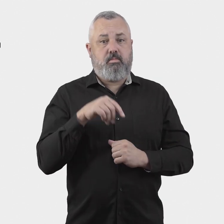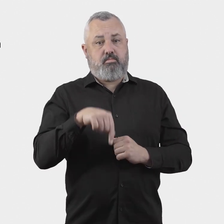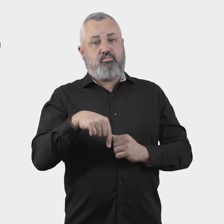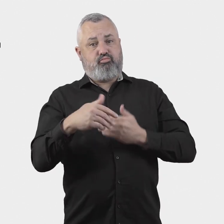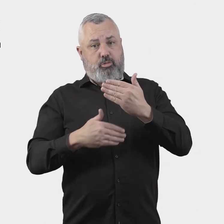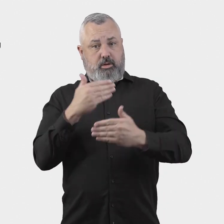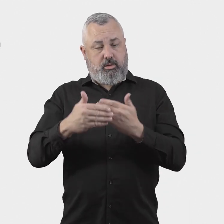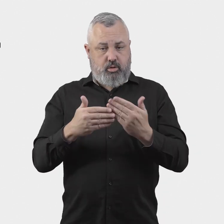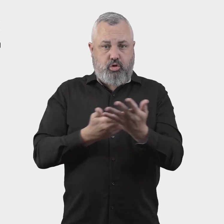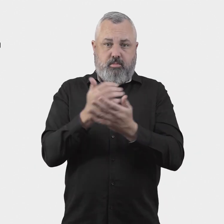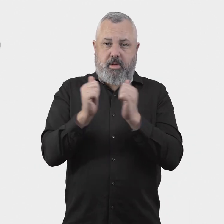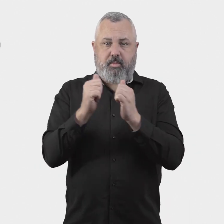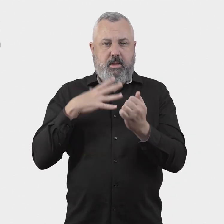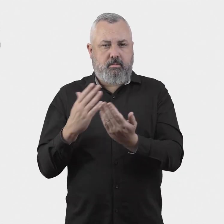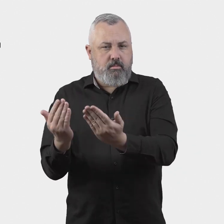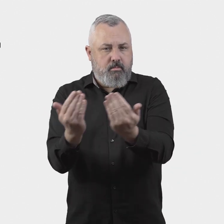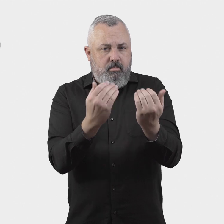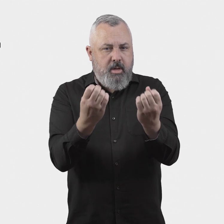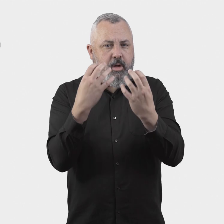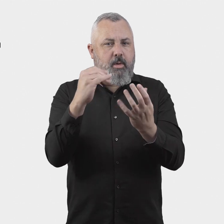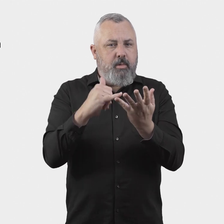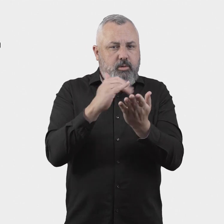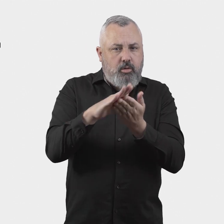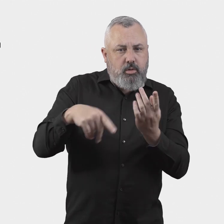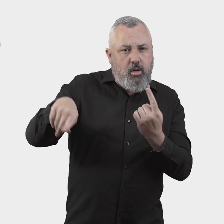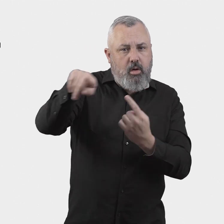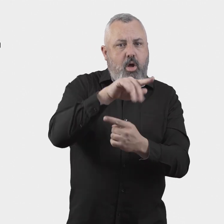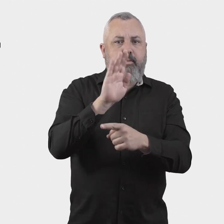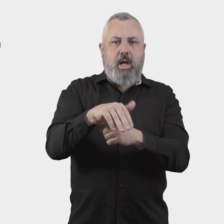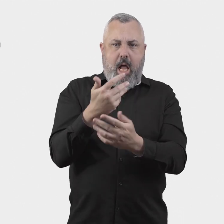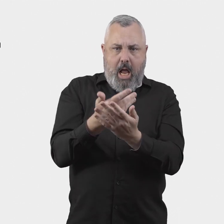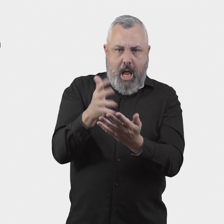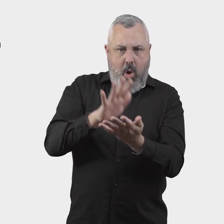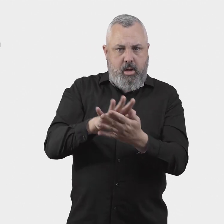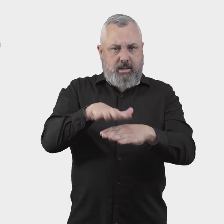This consultation paper seeks stakeholders’ views on how